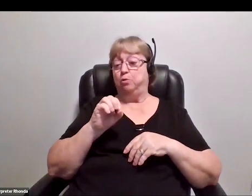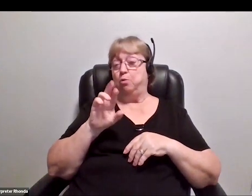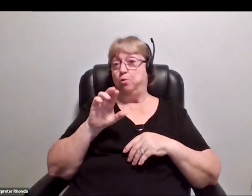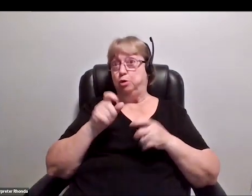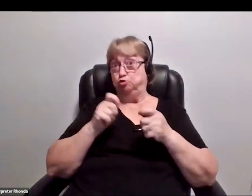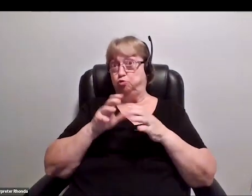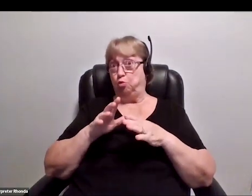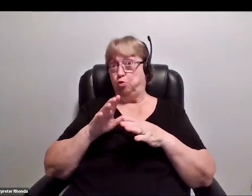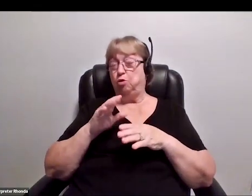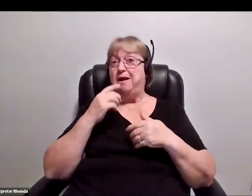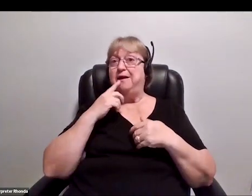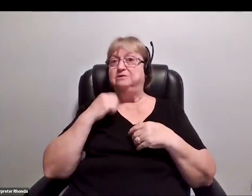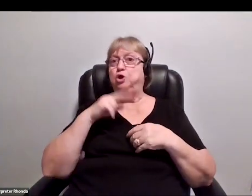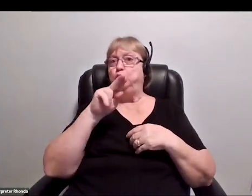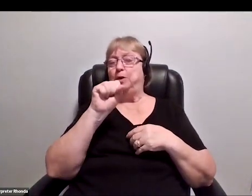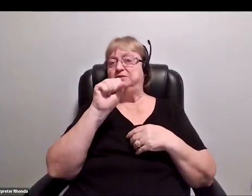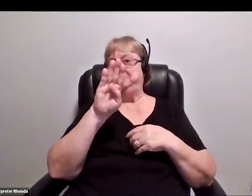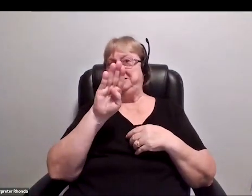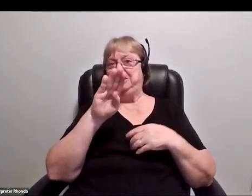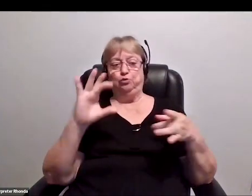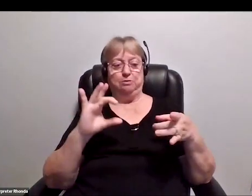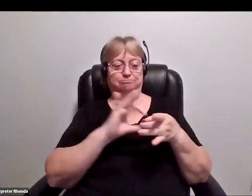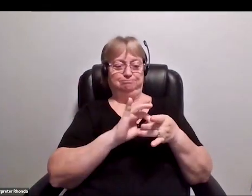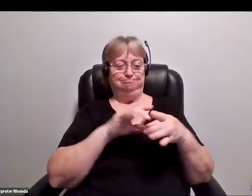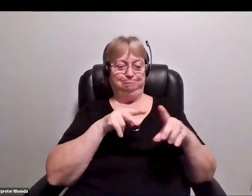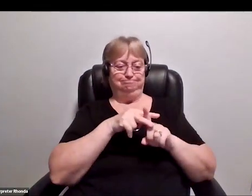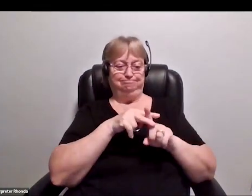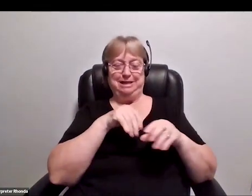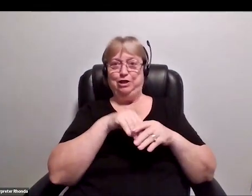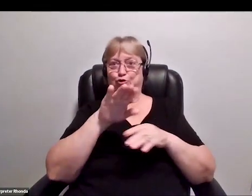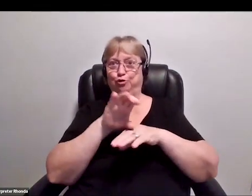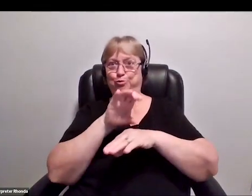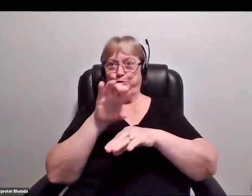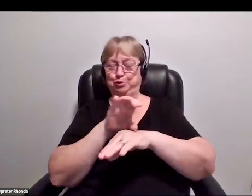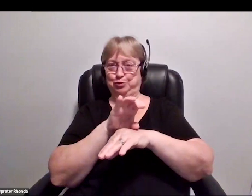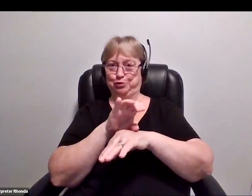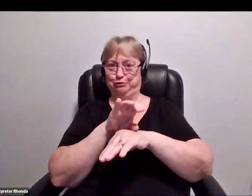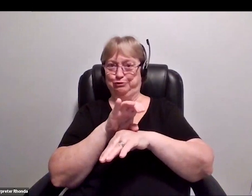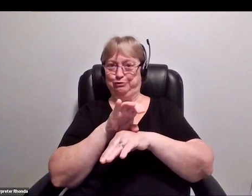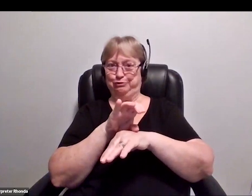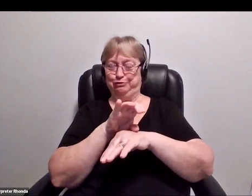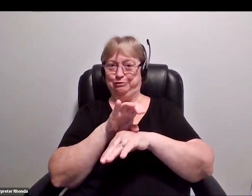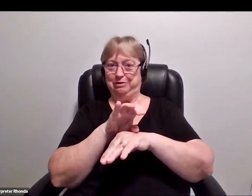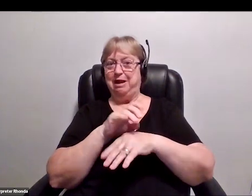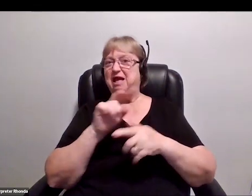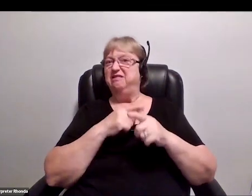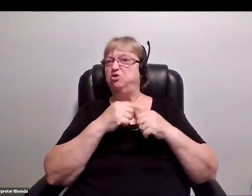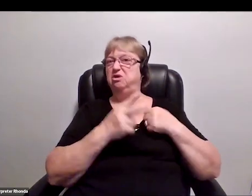That gets plugged into the computer. That's where you would save the data or plot the data if you want to interact